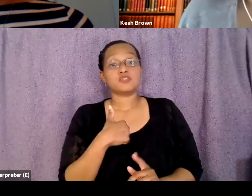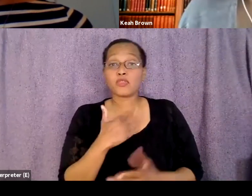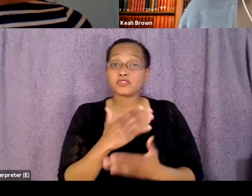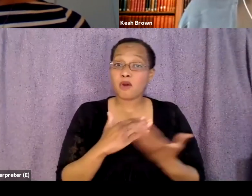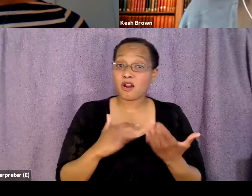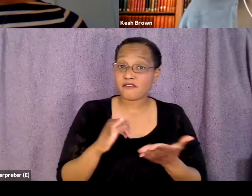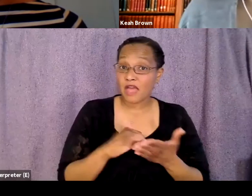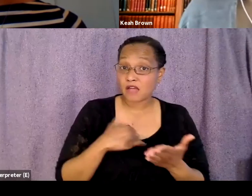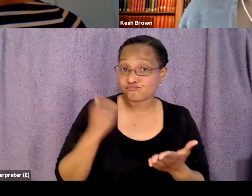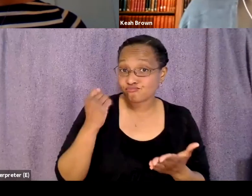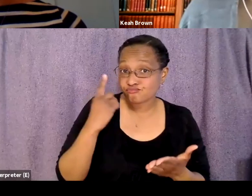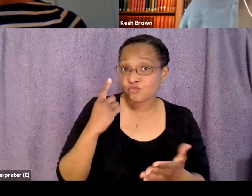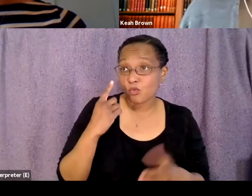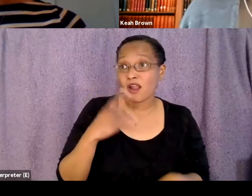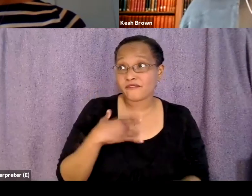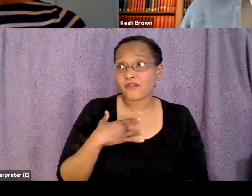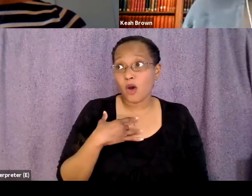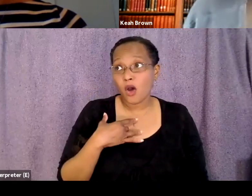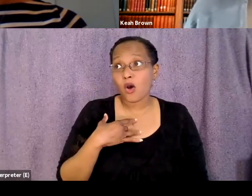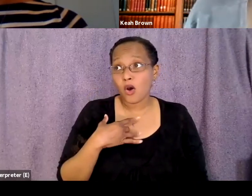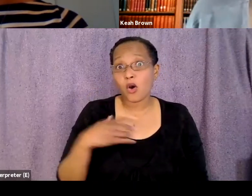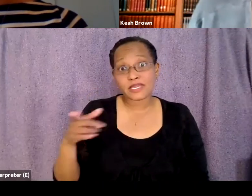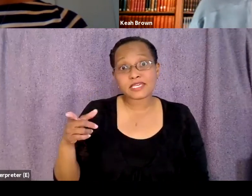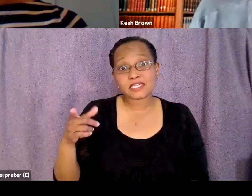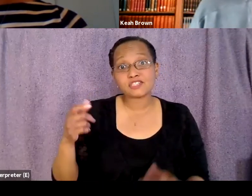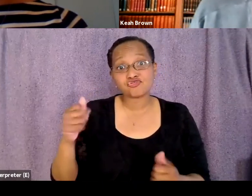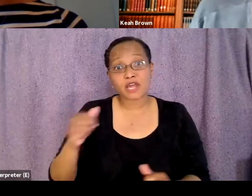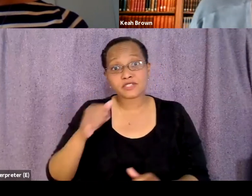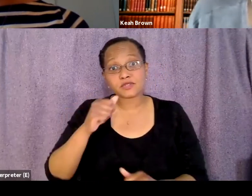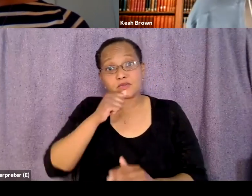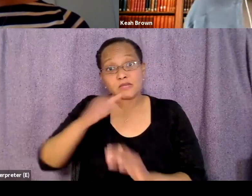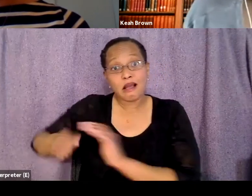Keah Brown: Oh he's also trying to hide his disability from his coworkers and let them